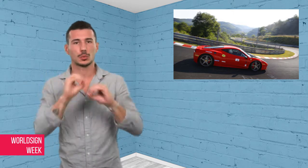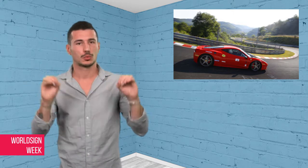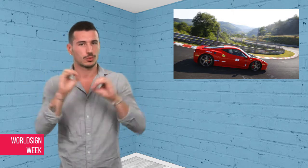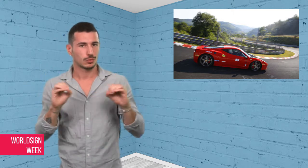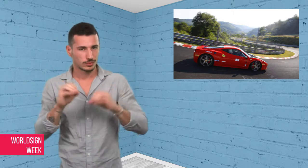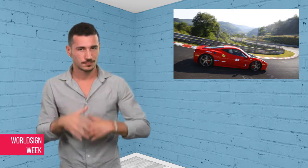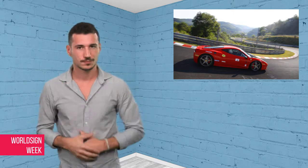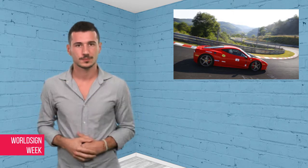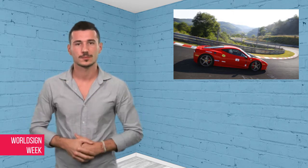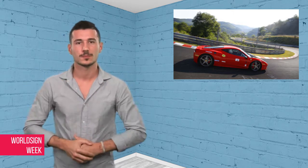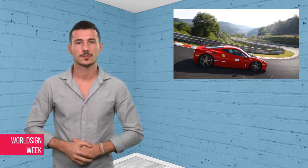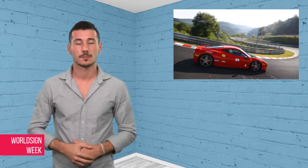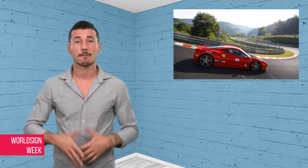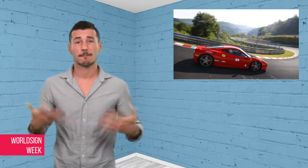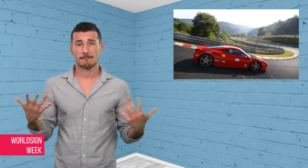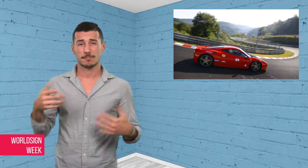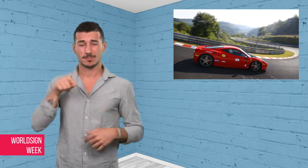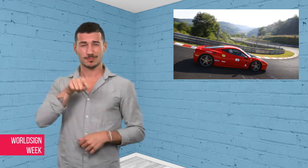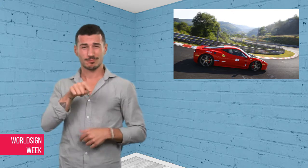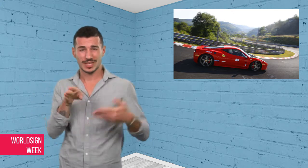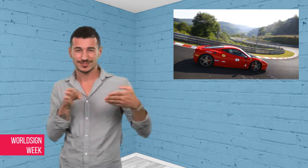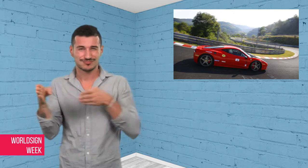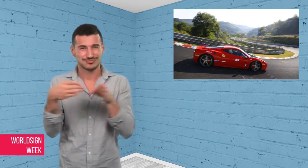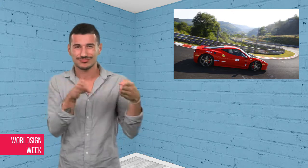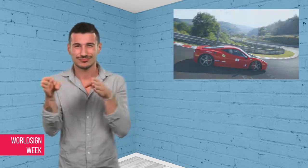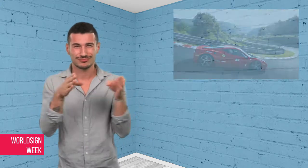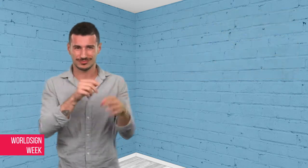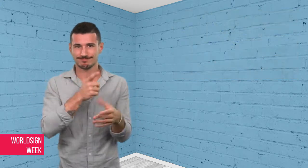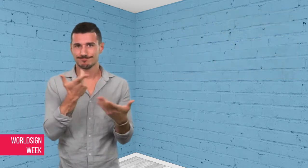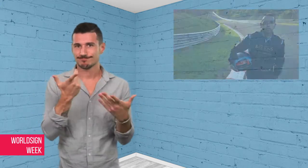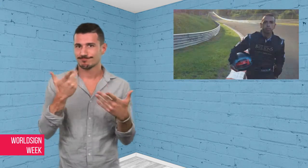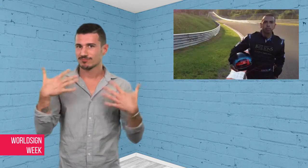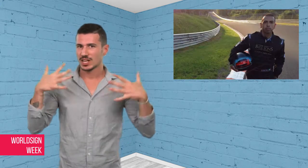at extremely high speeds with no errors.